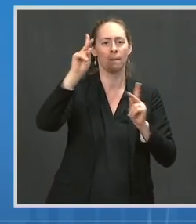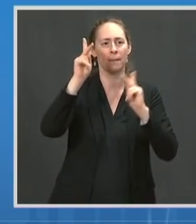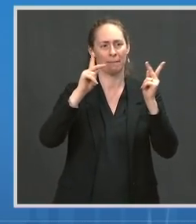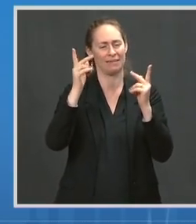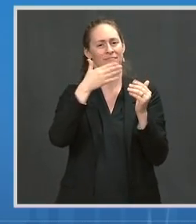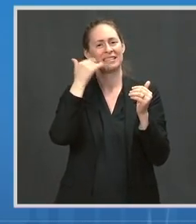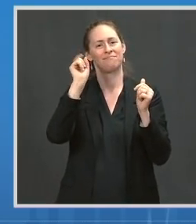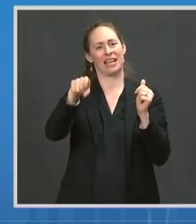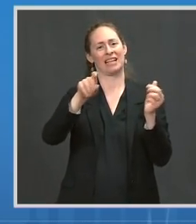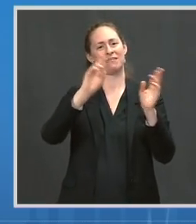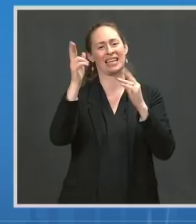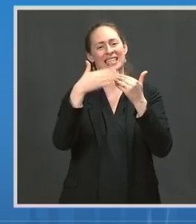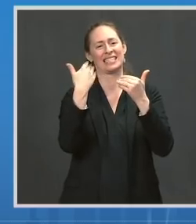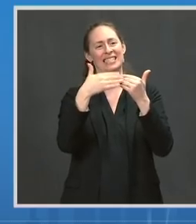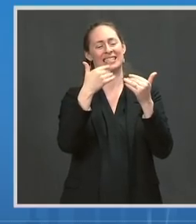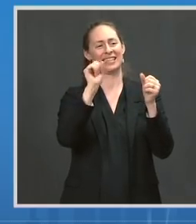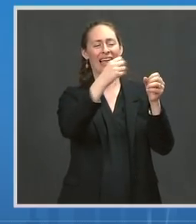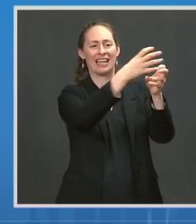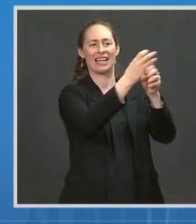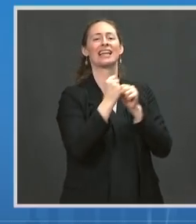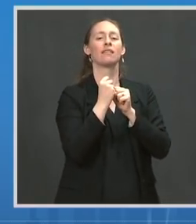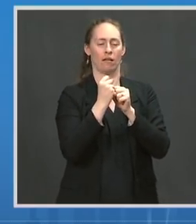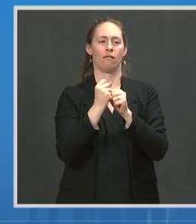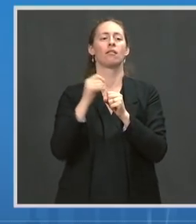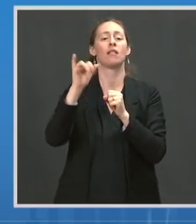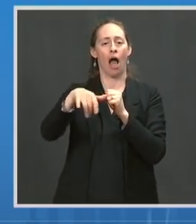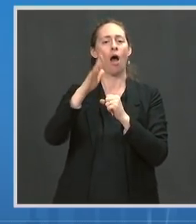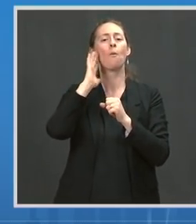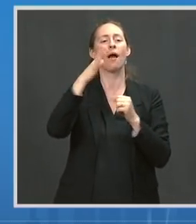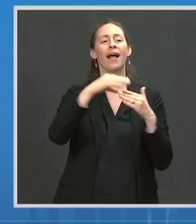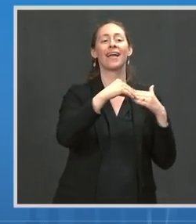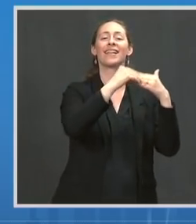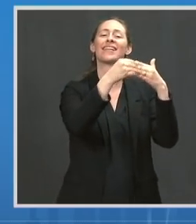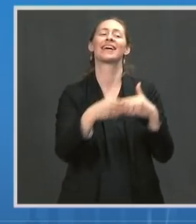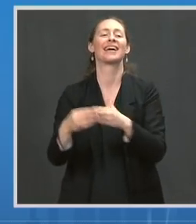and that means more people around them would feel comfortable with getting vaccine themselves.